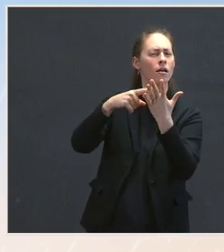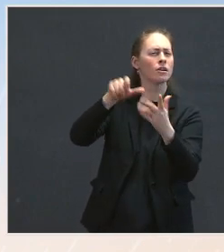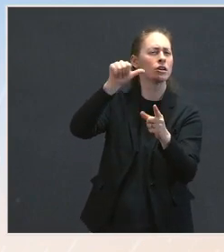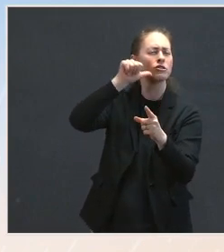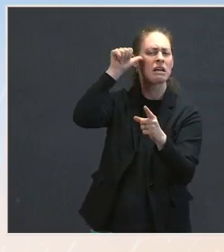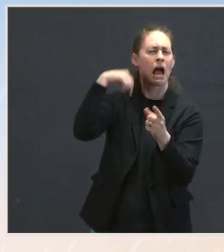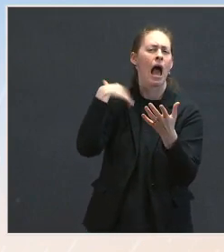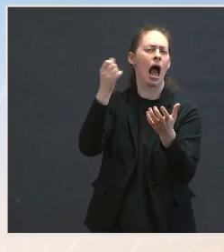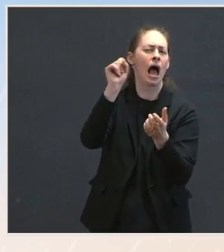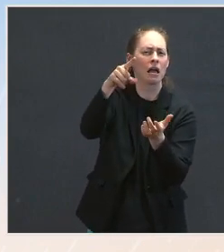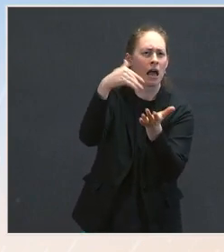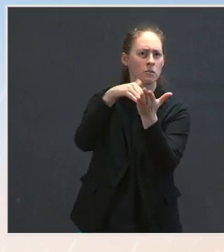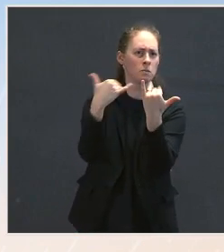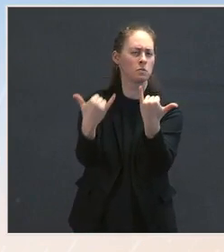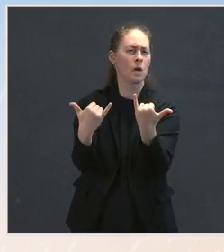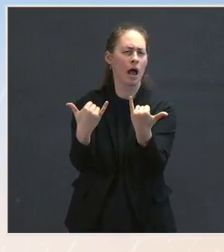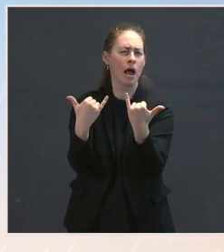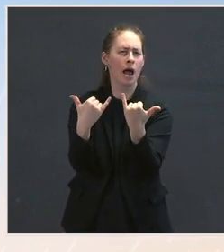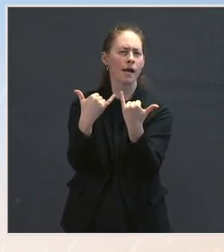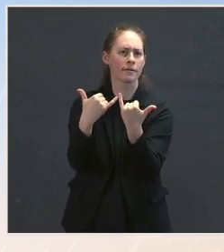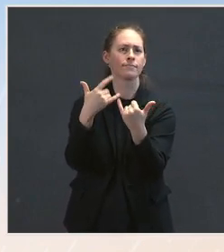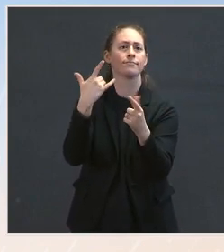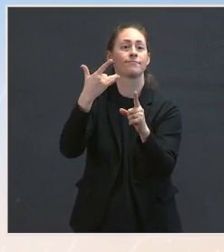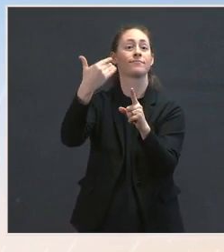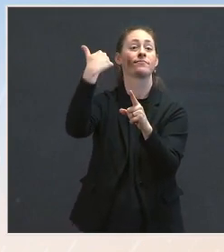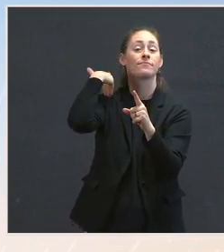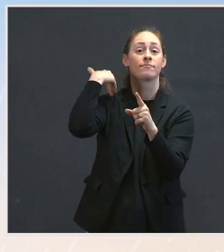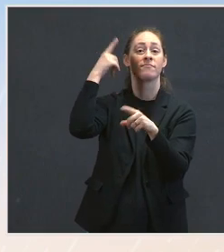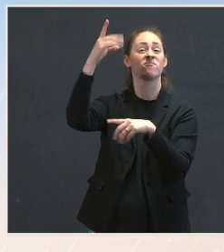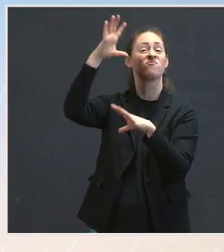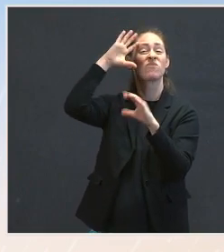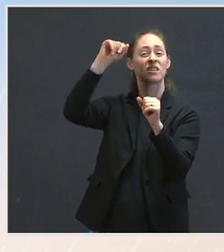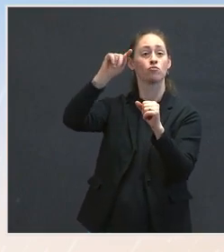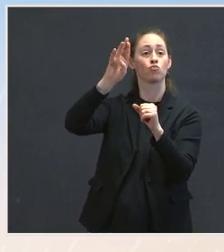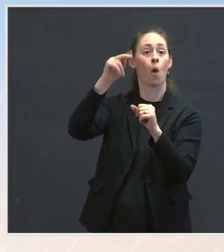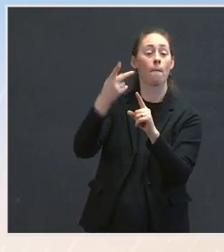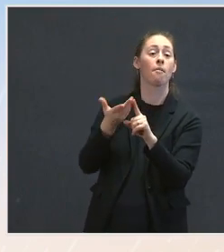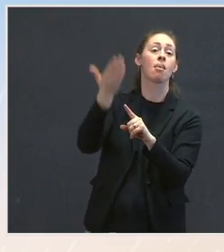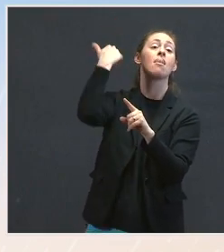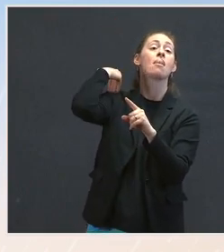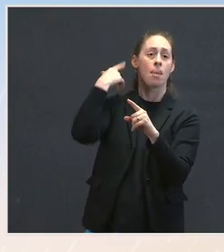former President Trump is going to be talking about President Biden's immigration policies.